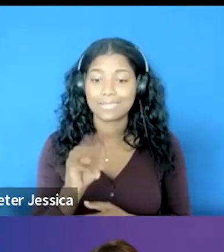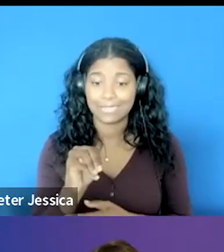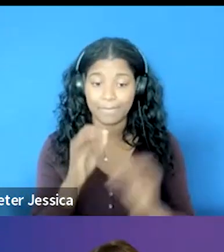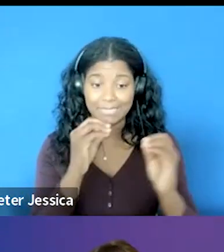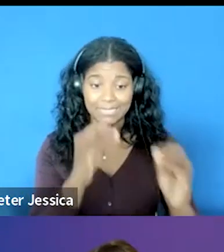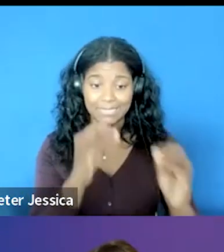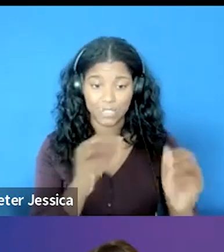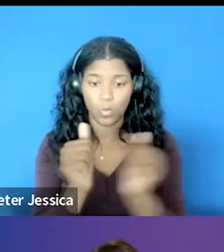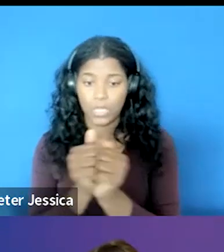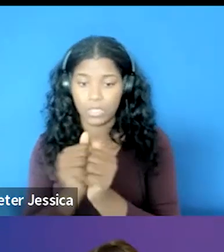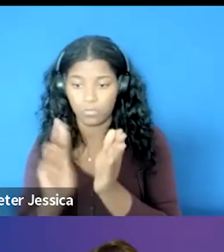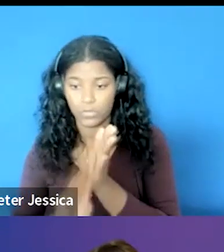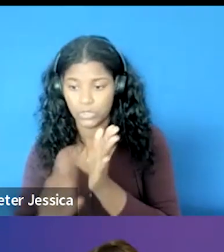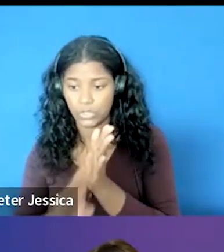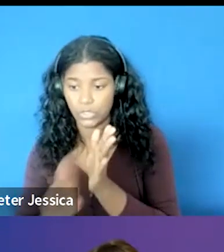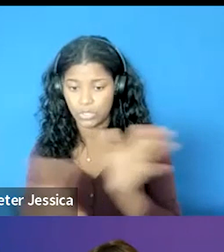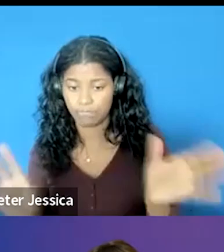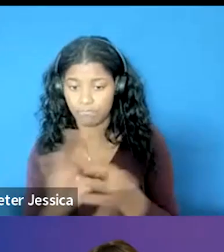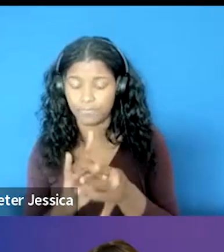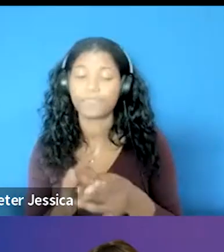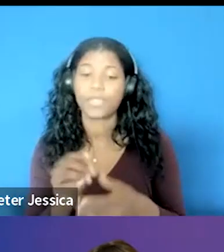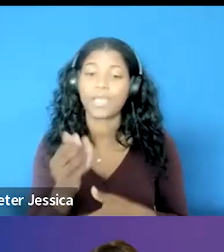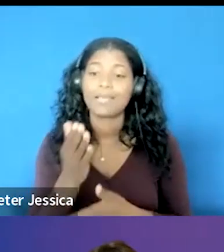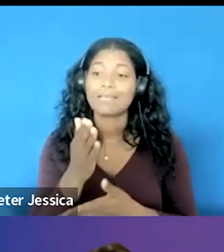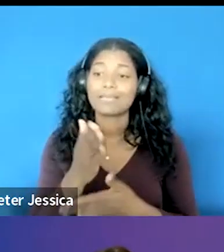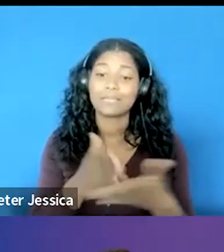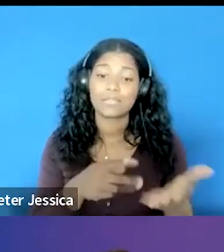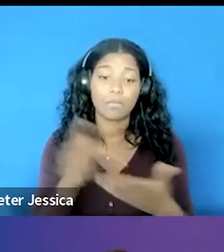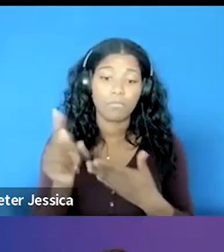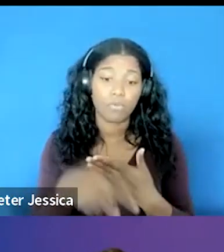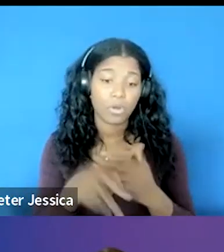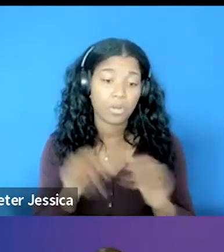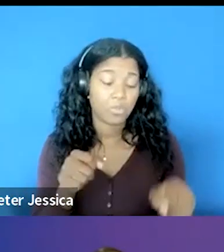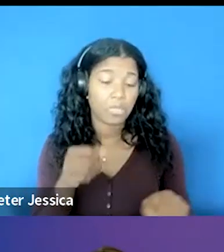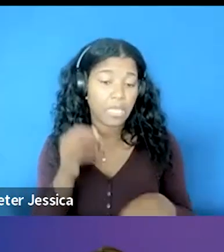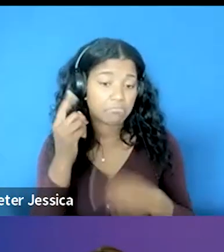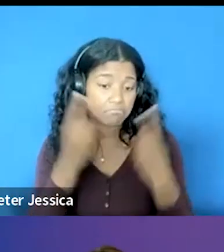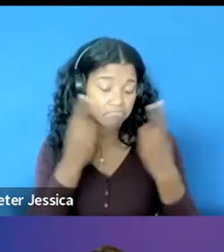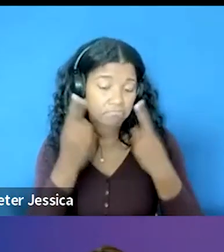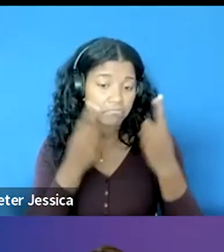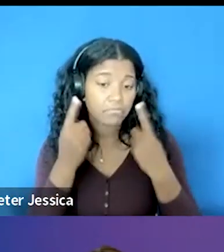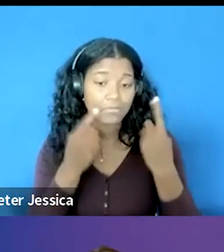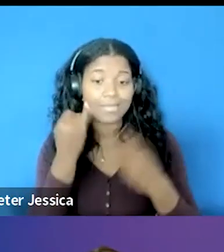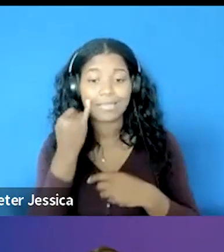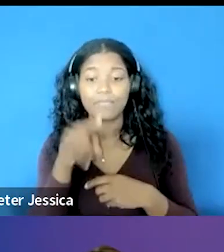And so a couple of programs that might be useful for you to consider, especially if you're an undergraduate school,